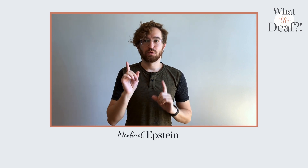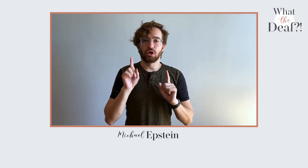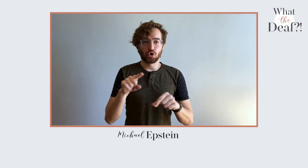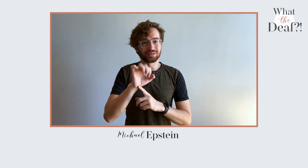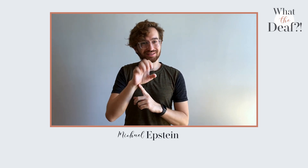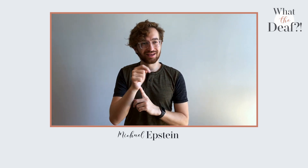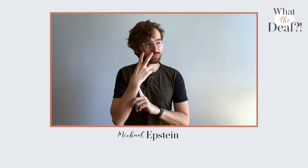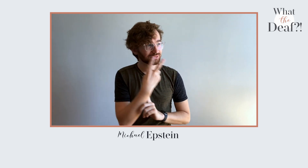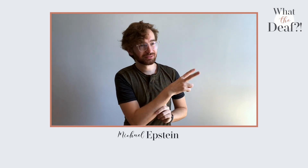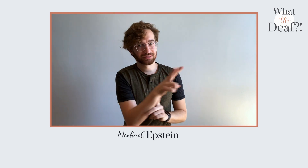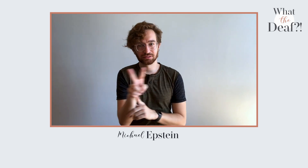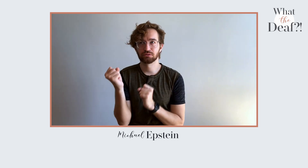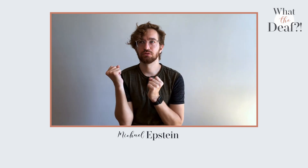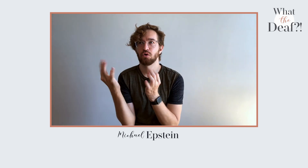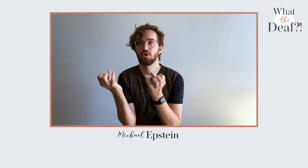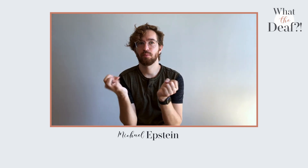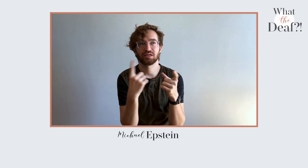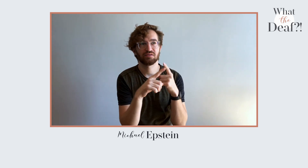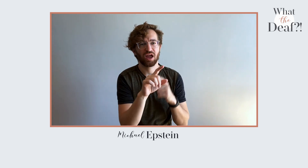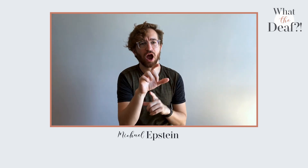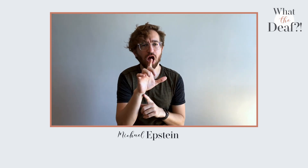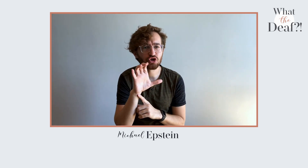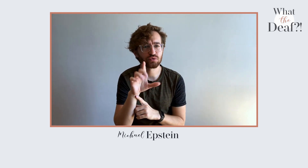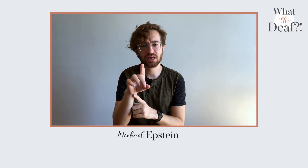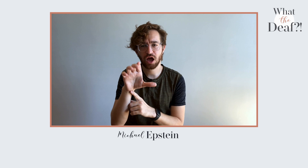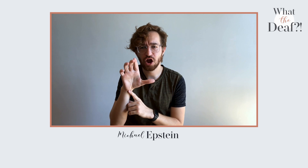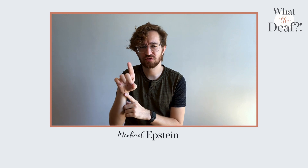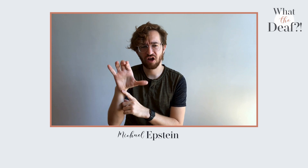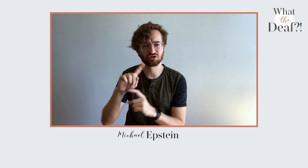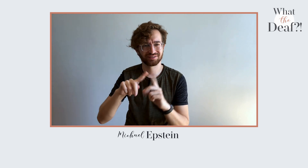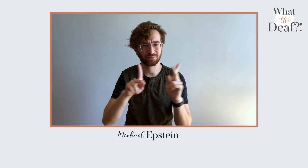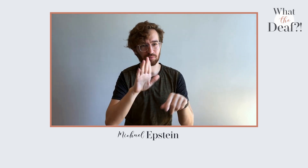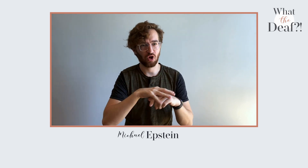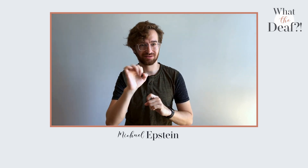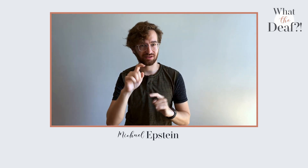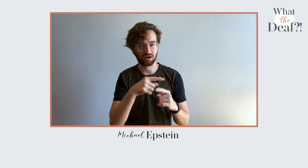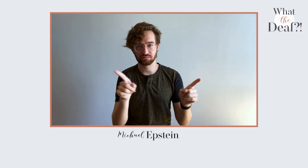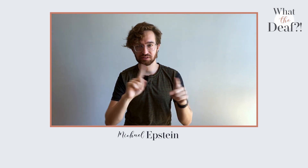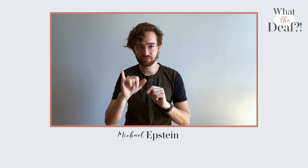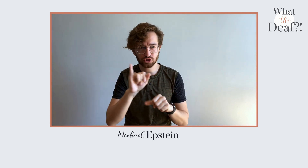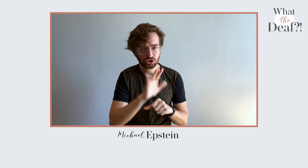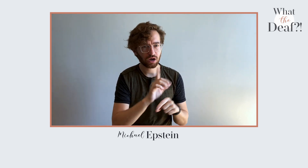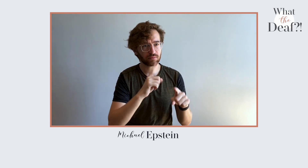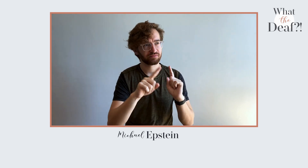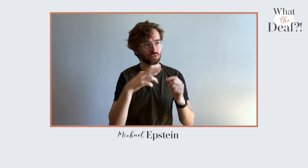And I think that if you go to set, you'll see so many, and when I say so many, I'm talking hundreds and hundreds of people on set